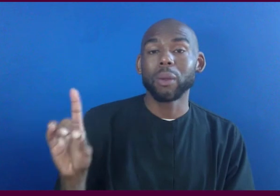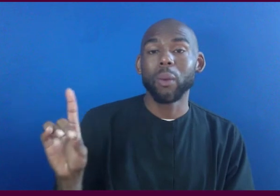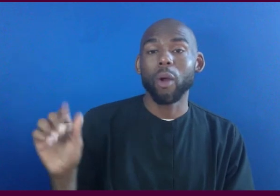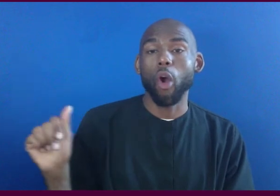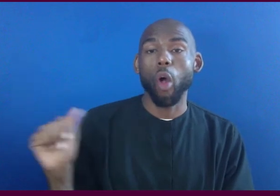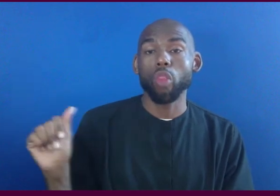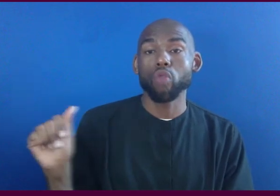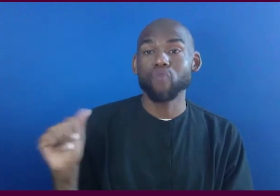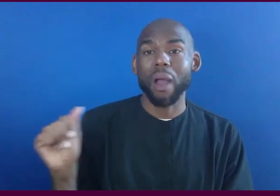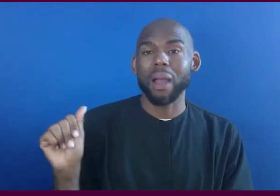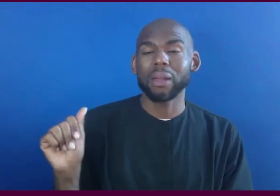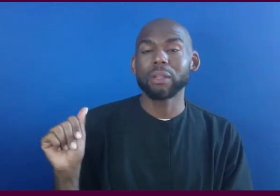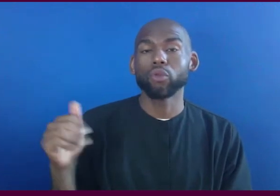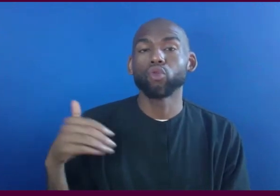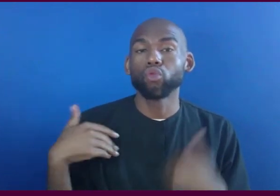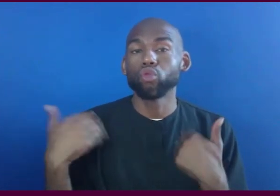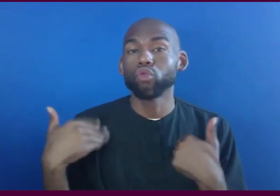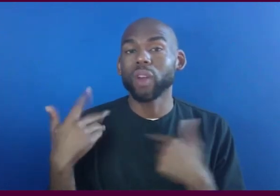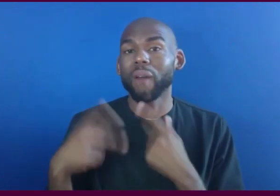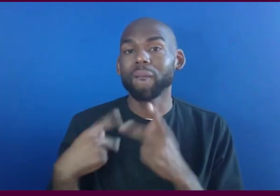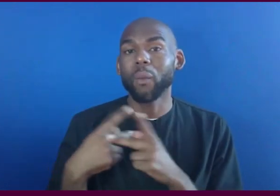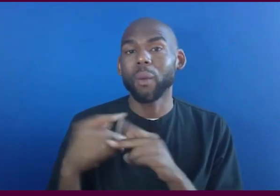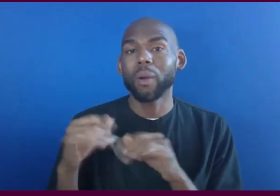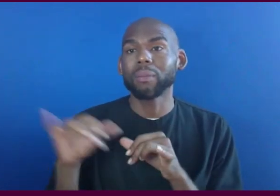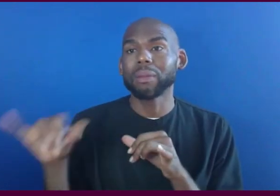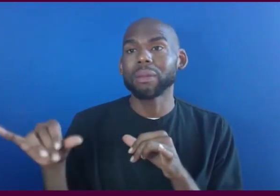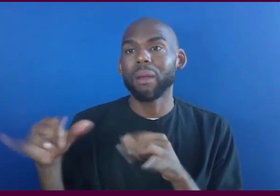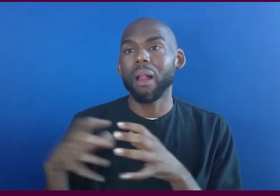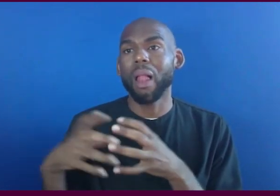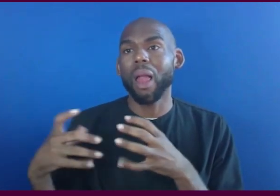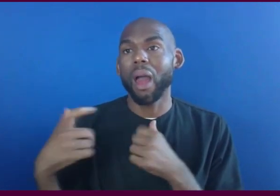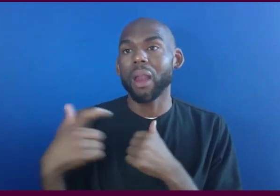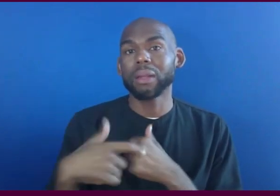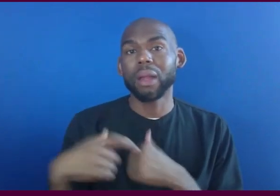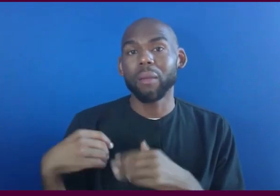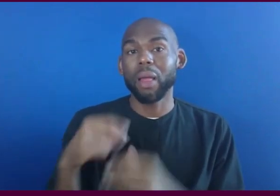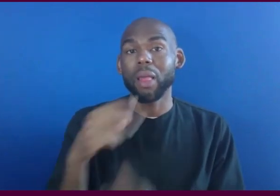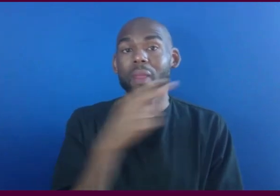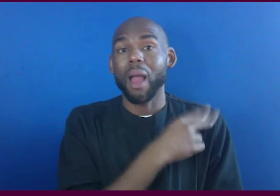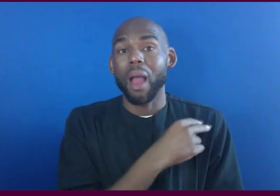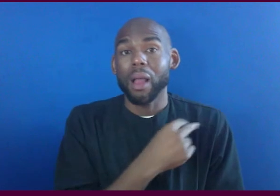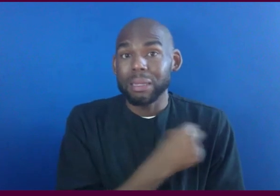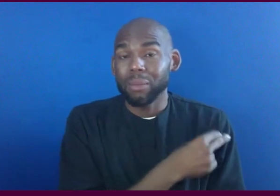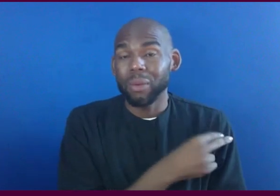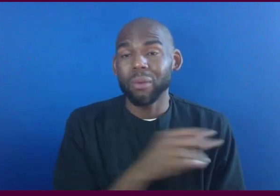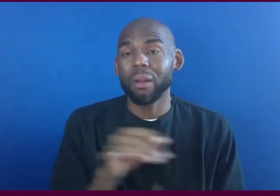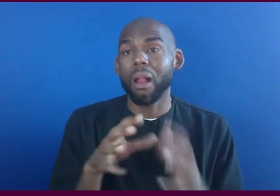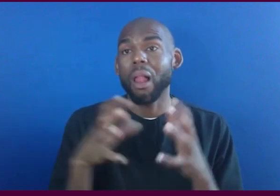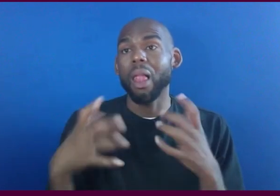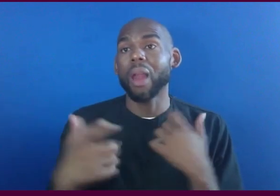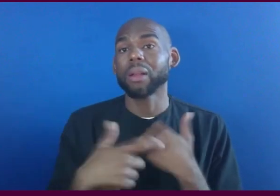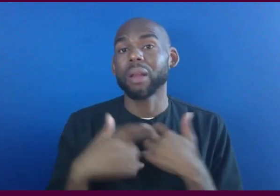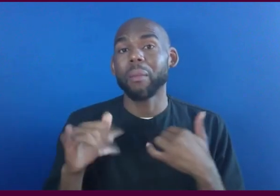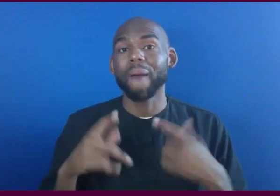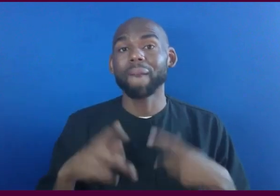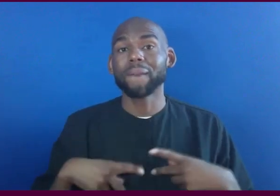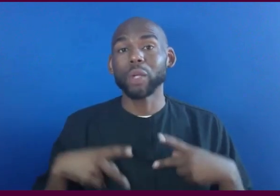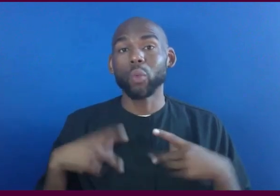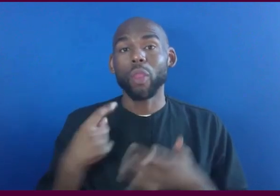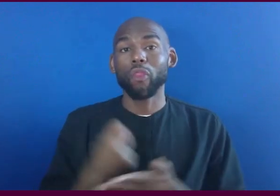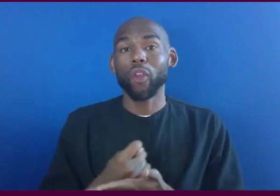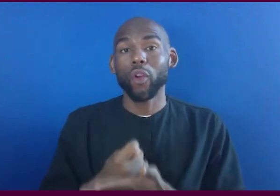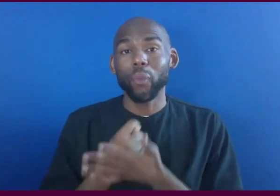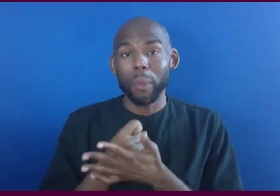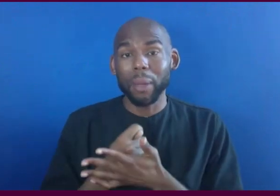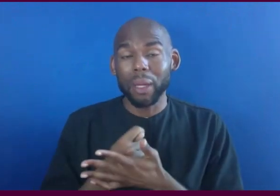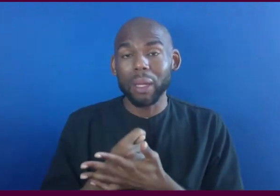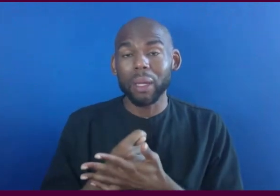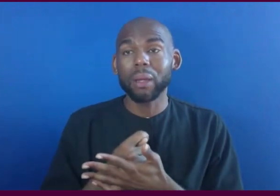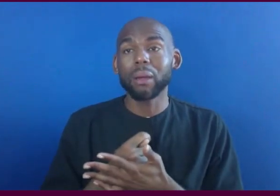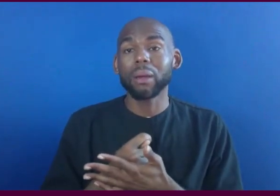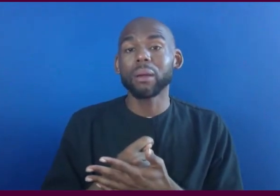I spent a lot of time in hospitals, a lot of time, doing things like physical therapy